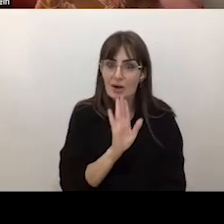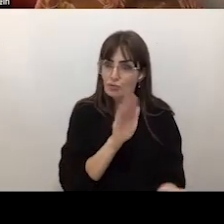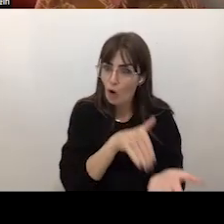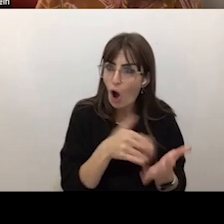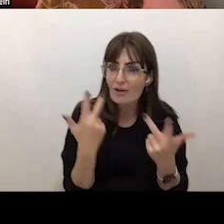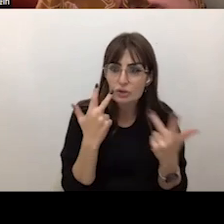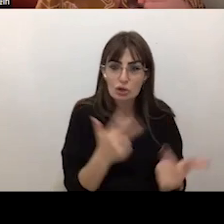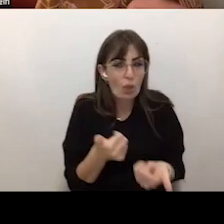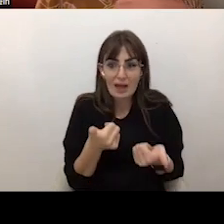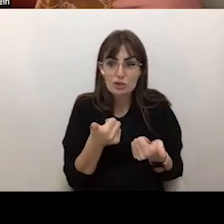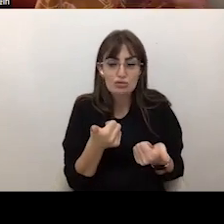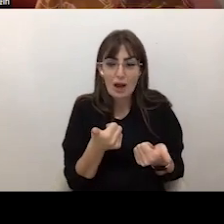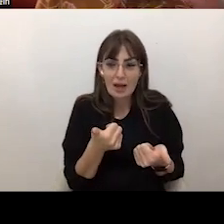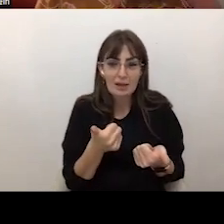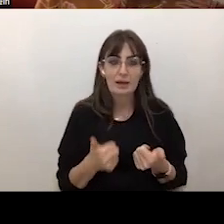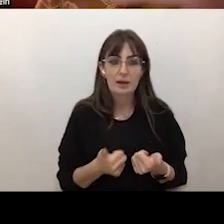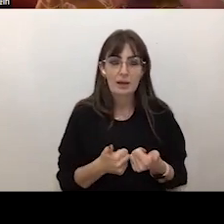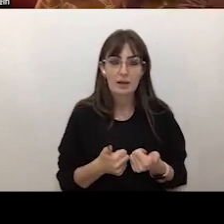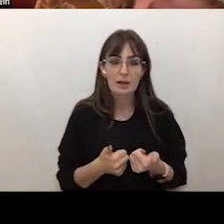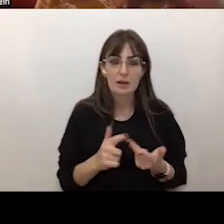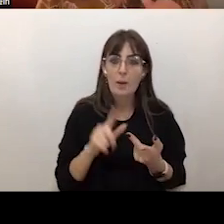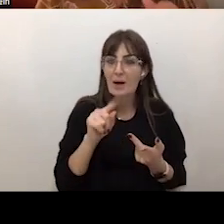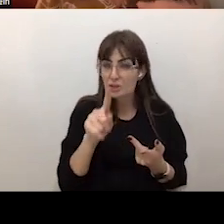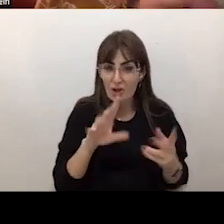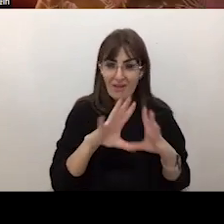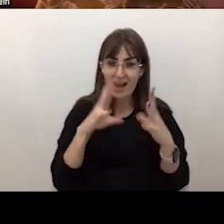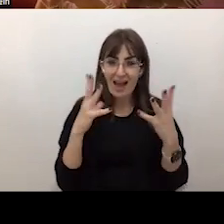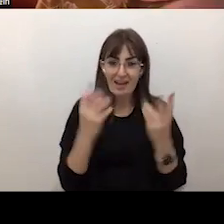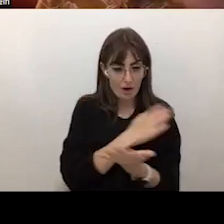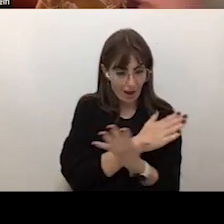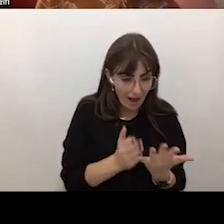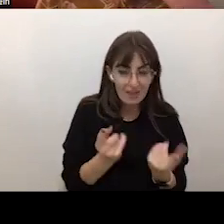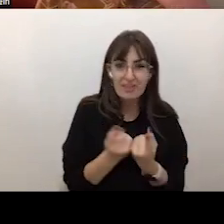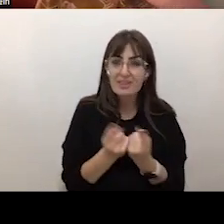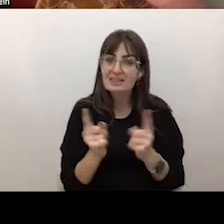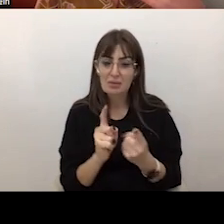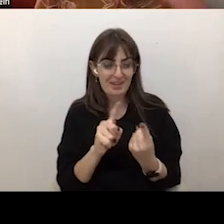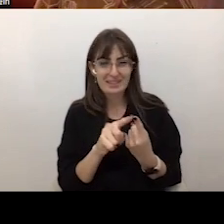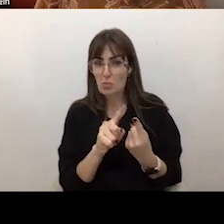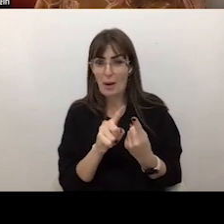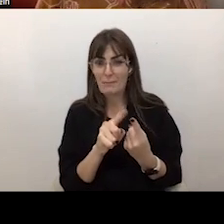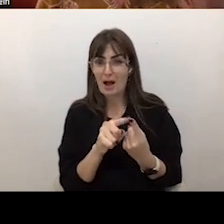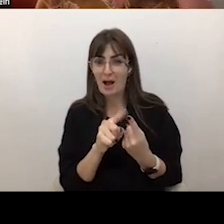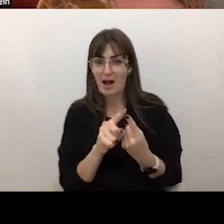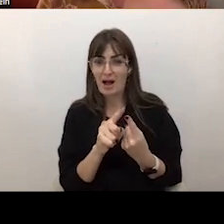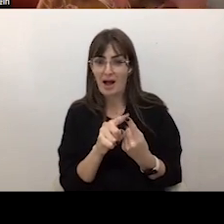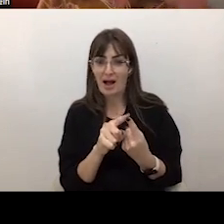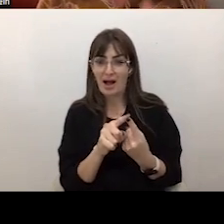that's great. But do you have everything else? For me, that is maybe nice to have rather than